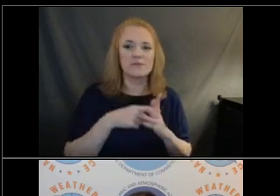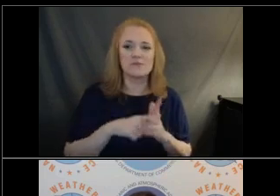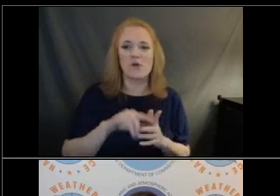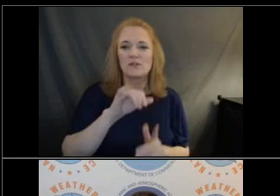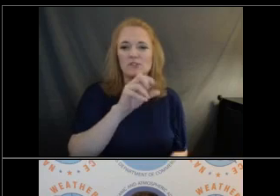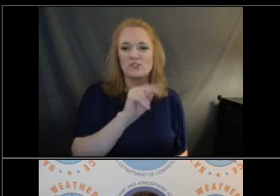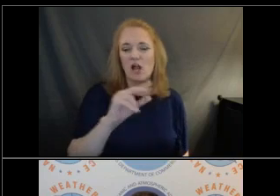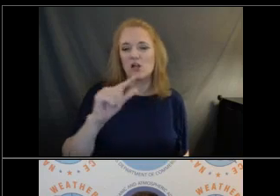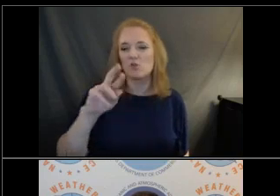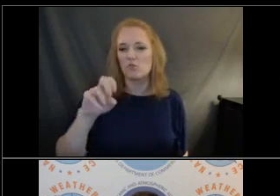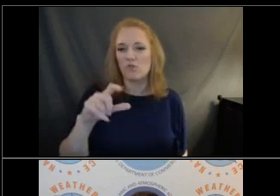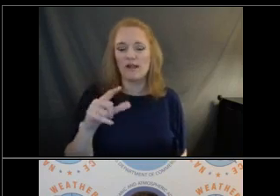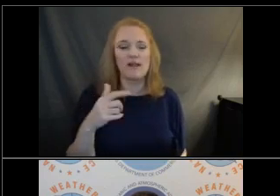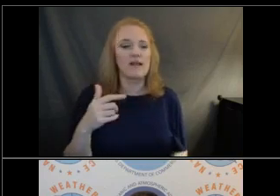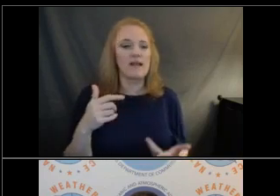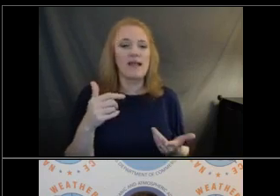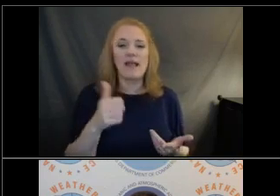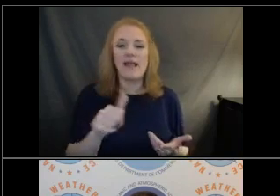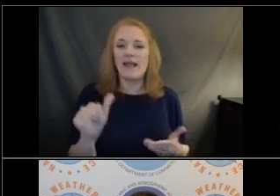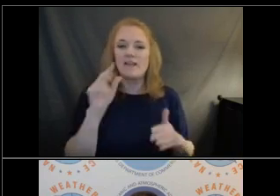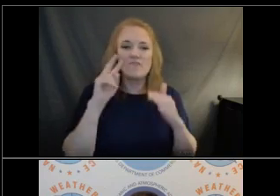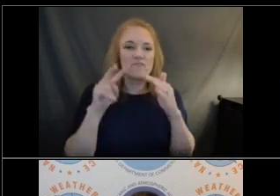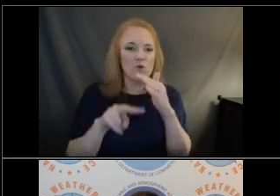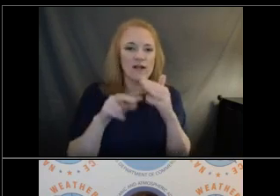and they're asking: have any of these forecast products been evaluated for